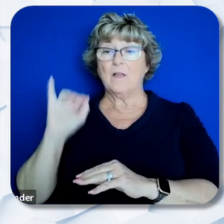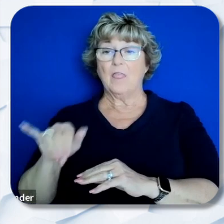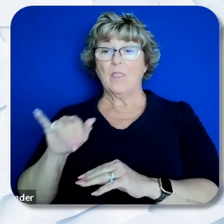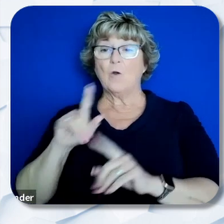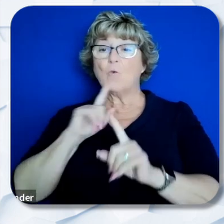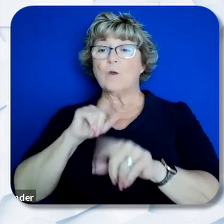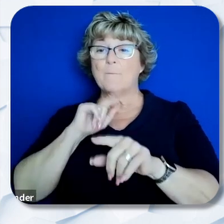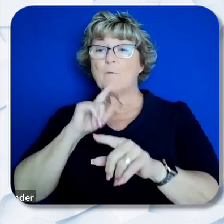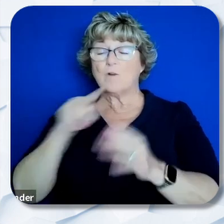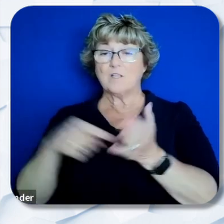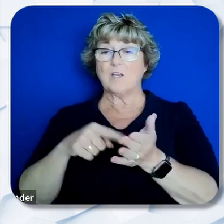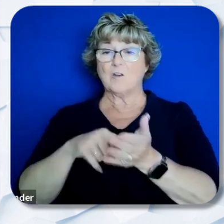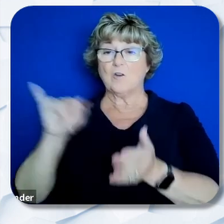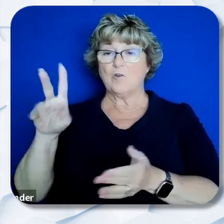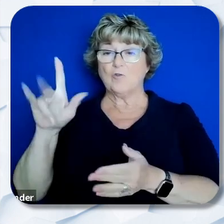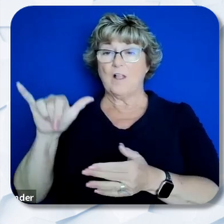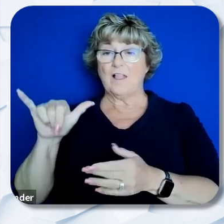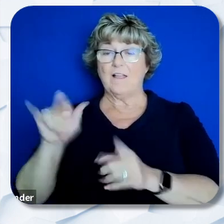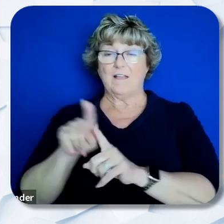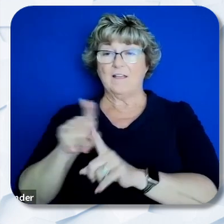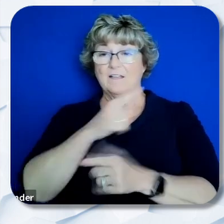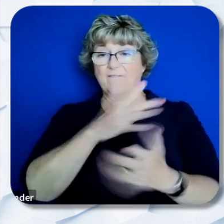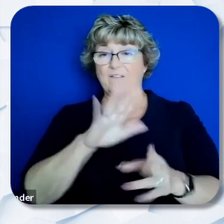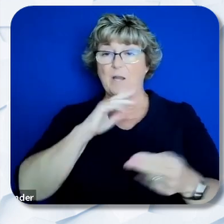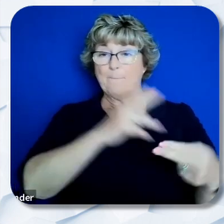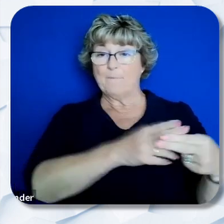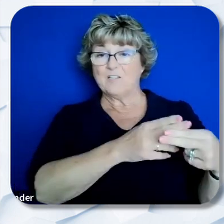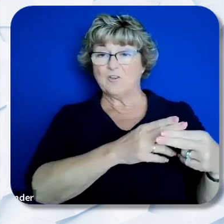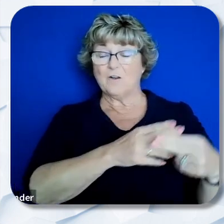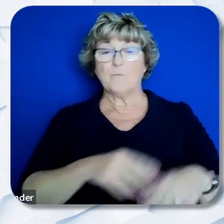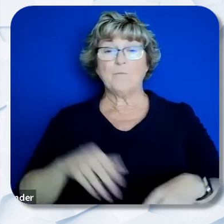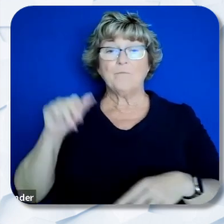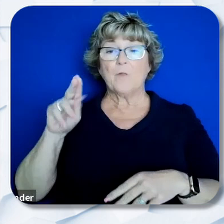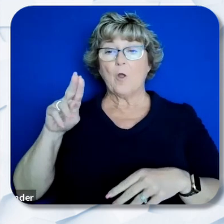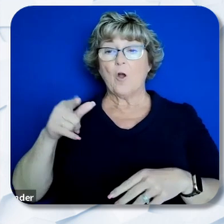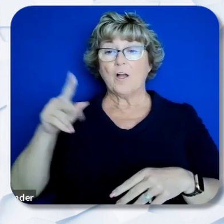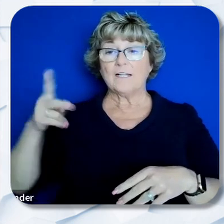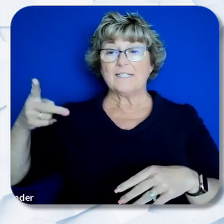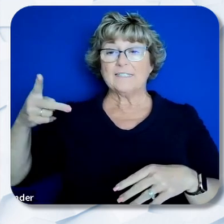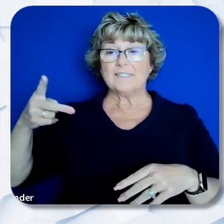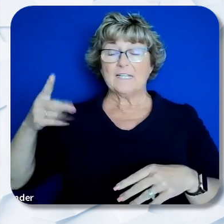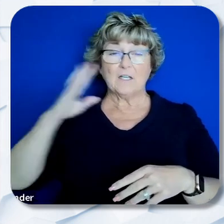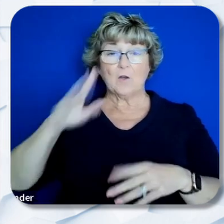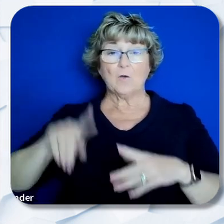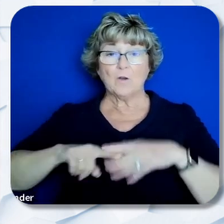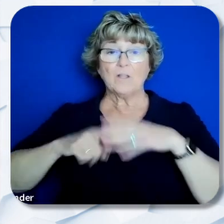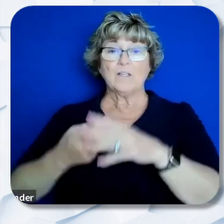are due in July, as Shiyloh mentioned before. August 2nd, we're going to start those Step